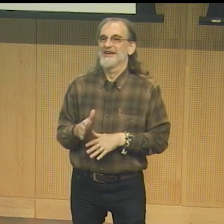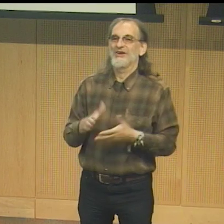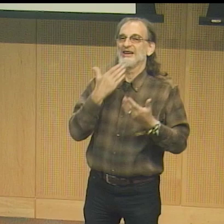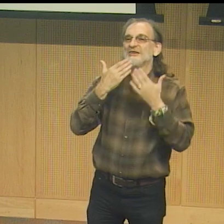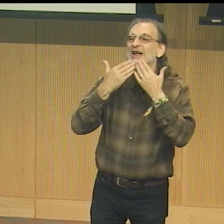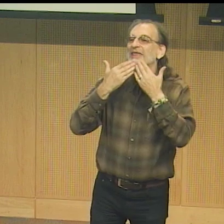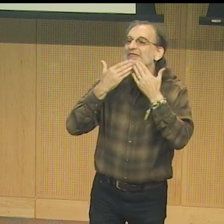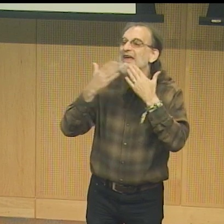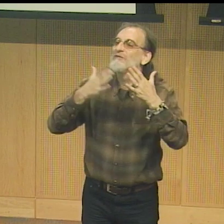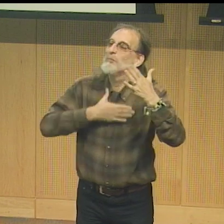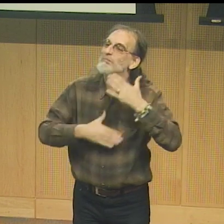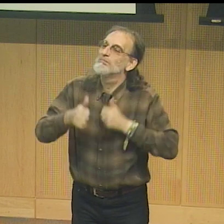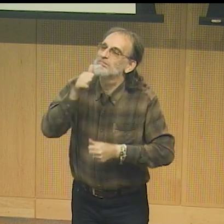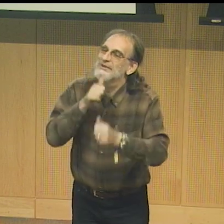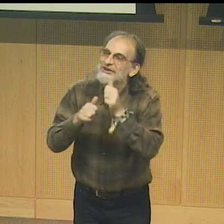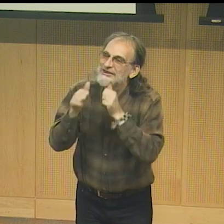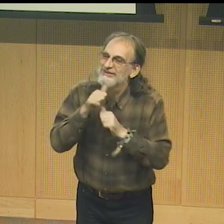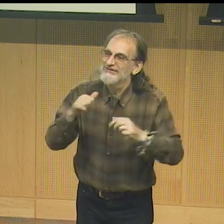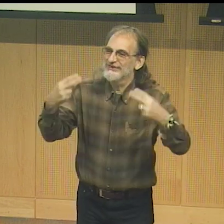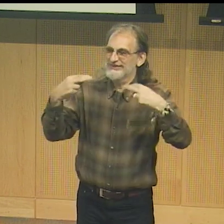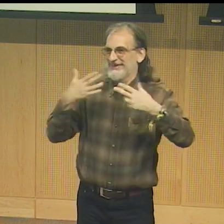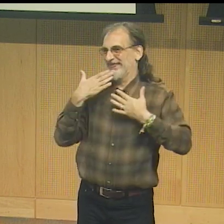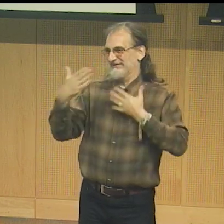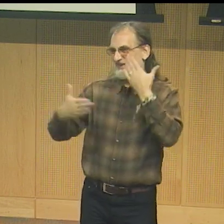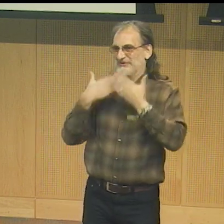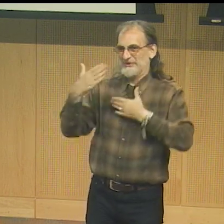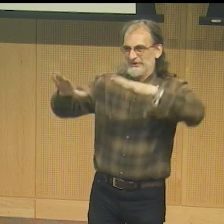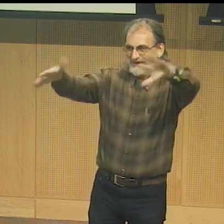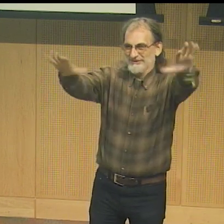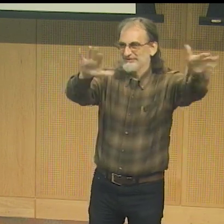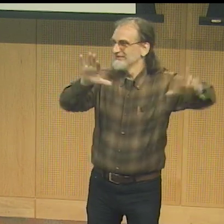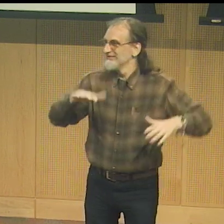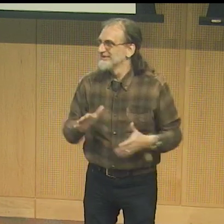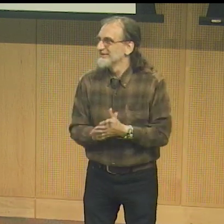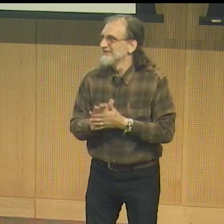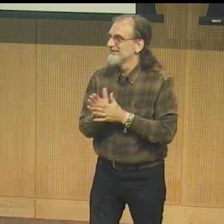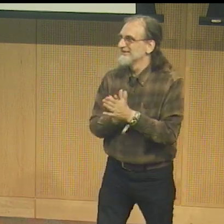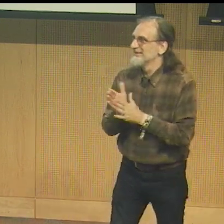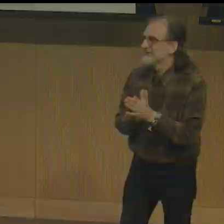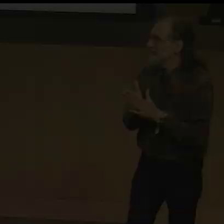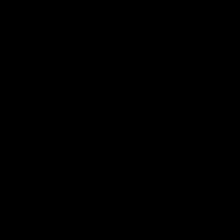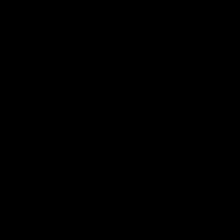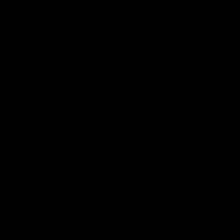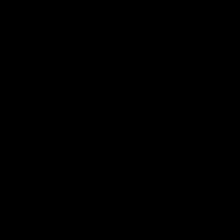I'd like to thank you for your patience, and I appreciate you being here attending today's lecture.